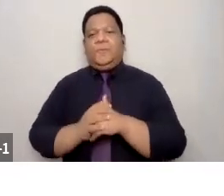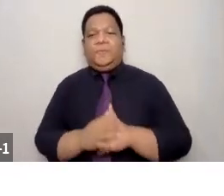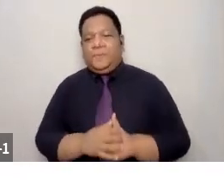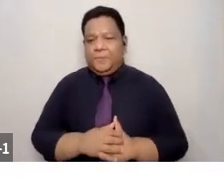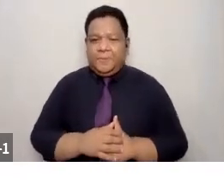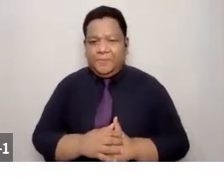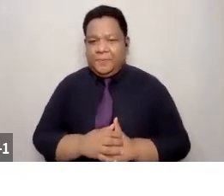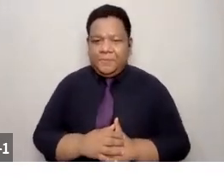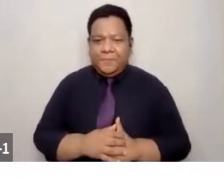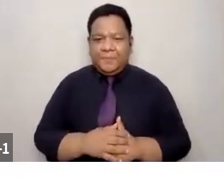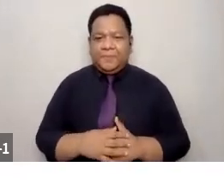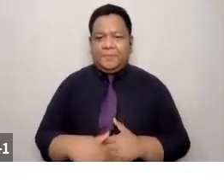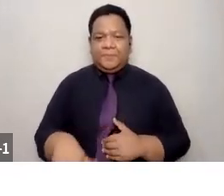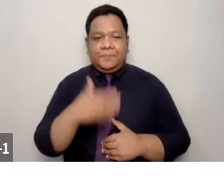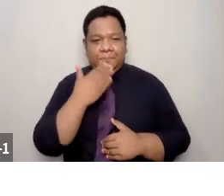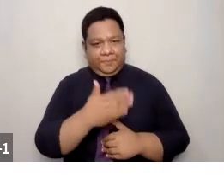Okay, thank you so much Macky!